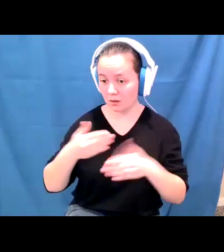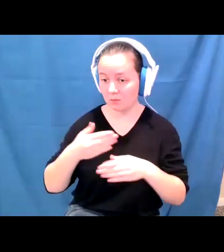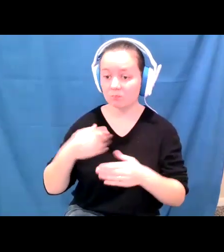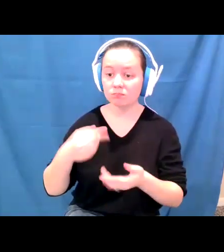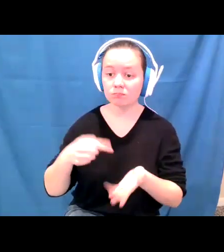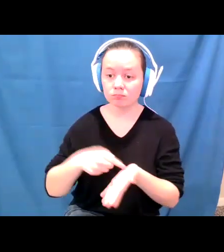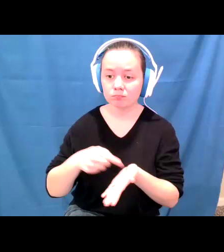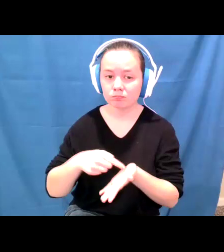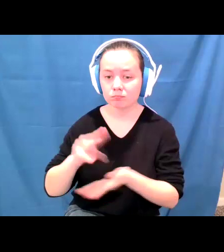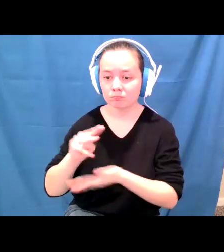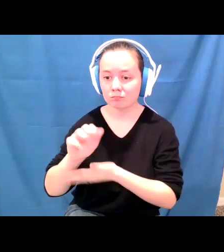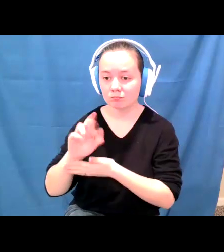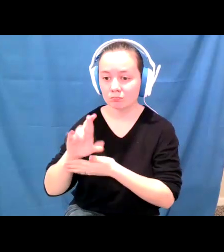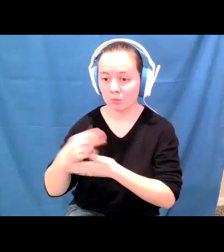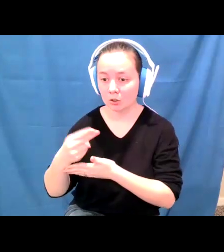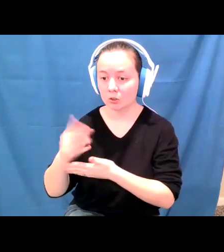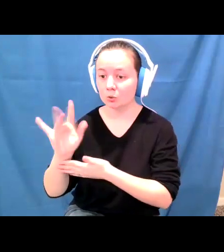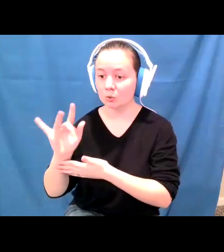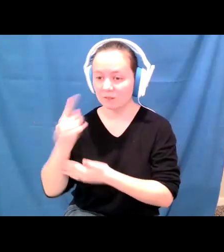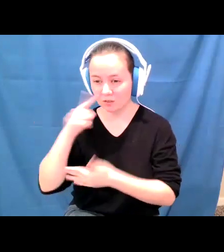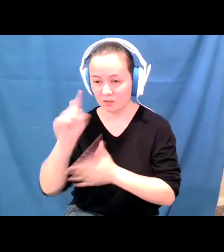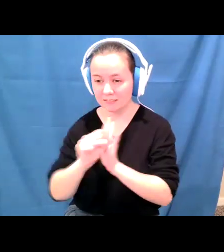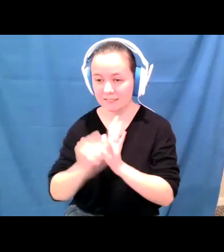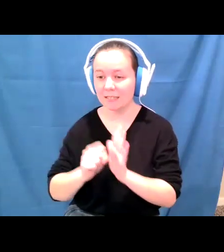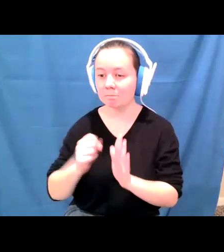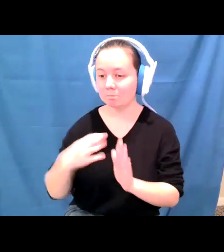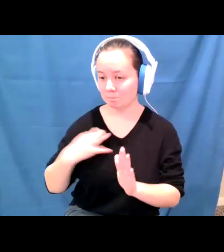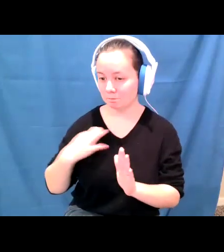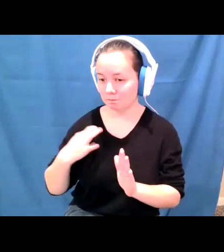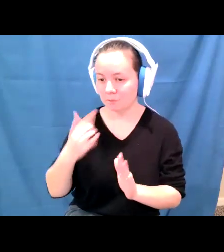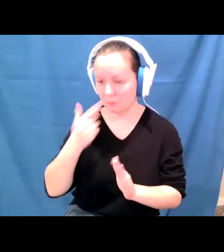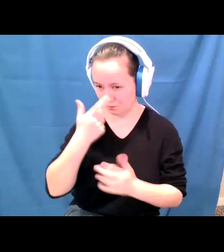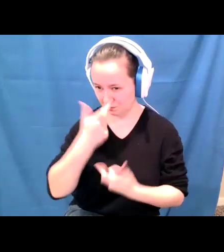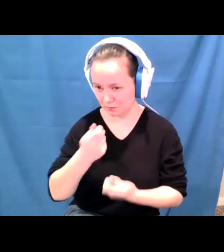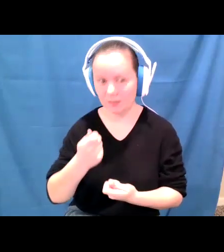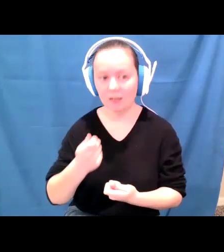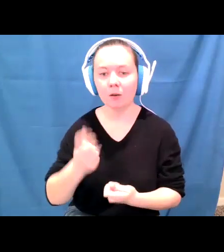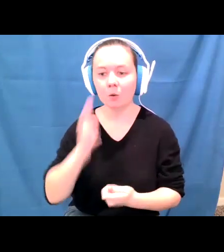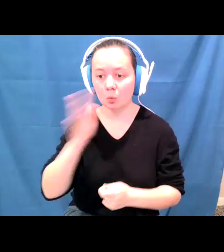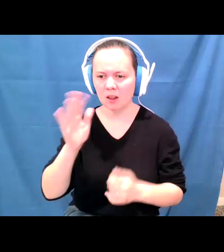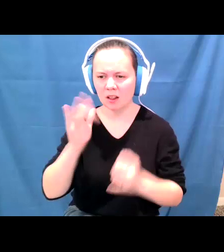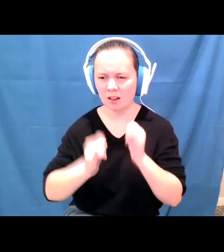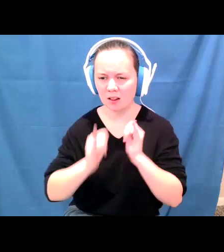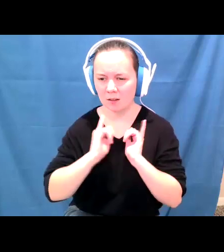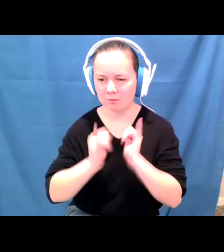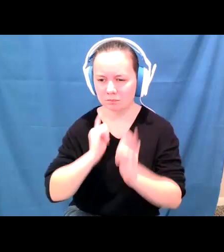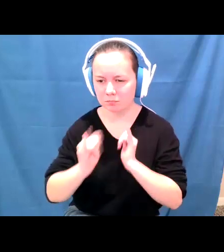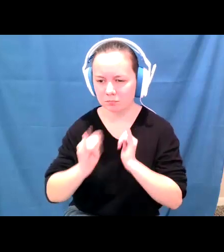for states to indicate interest. We will interview selected states and make final decisions about the cohort in early April.